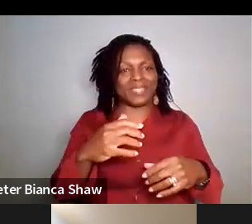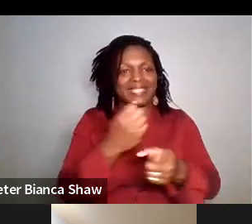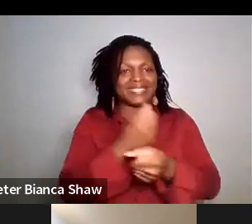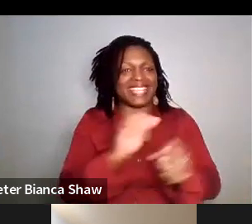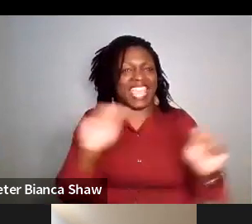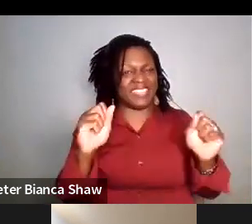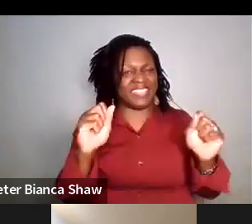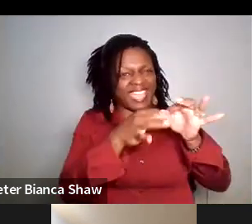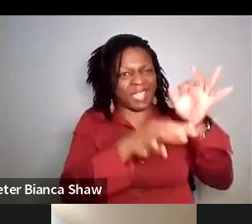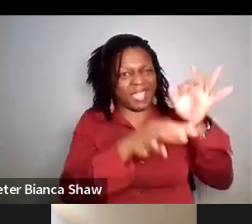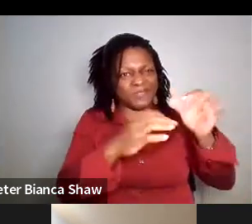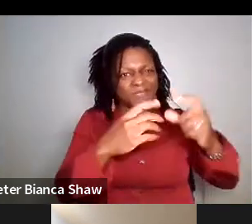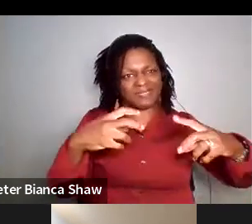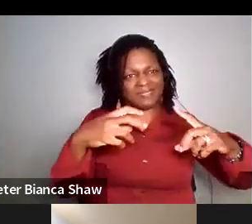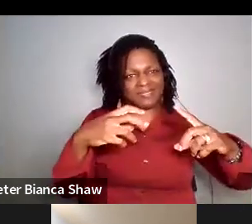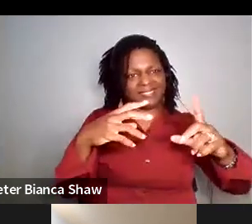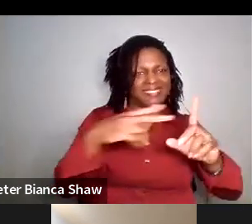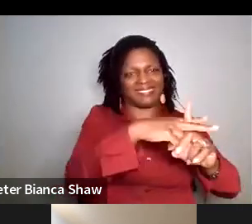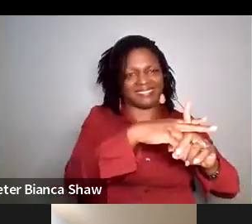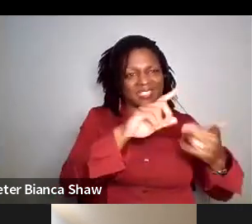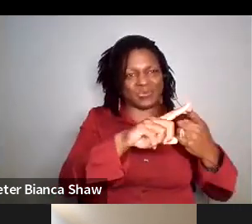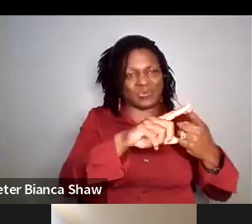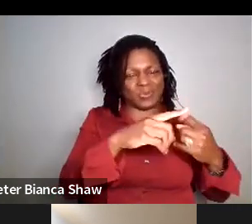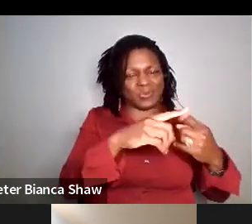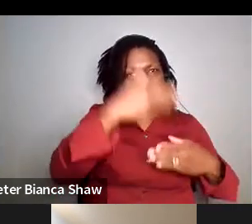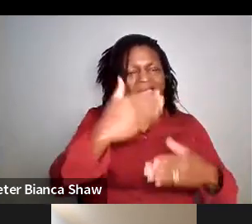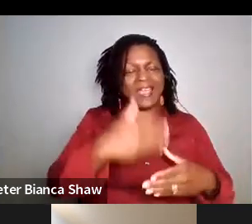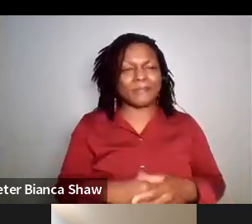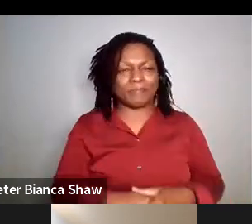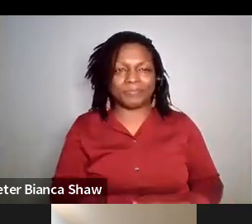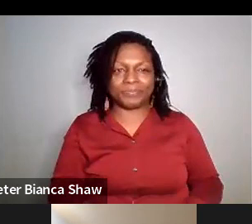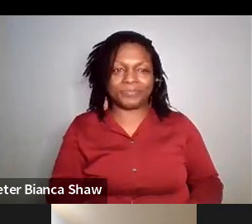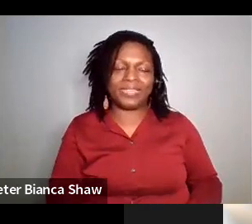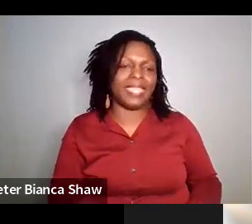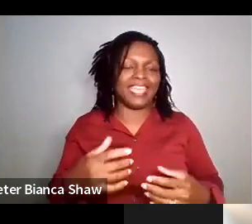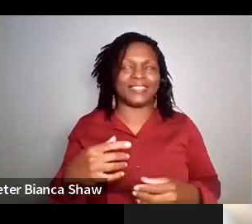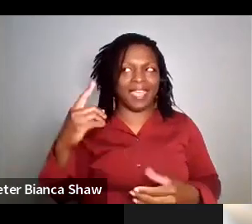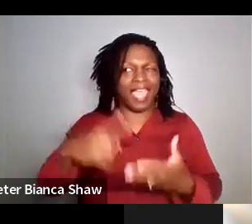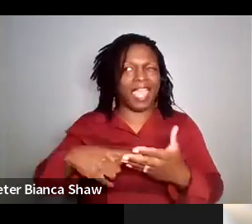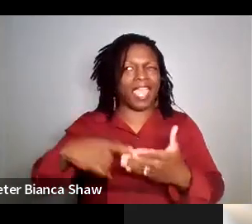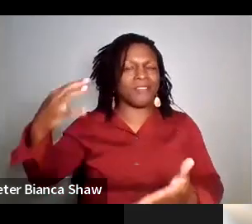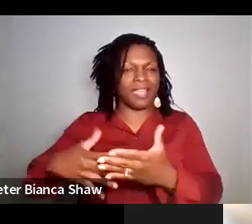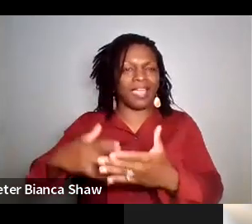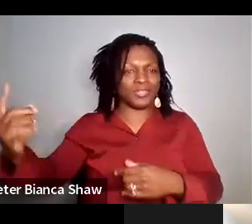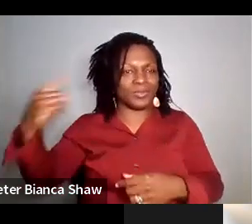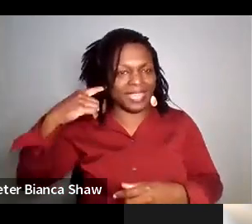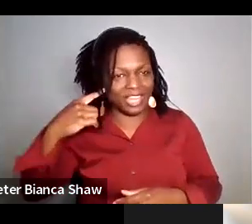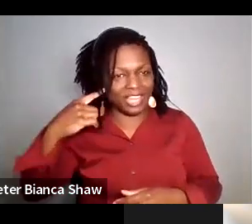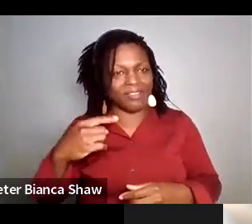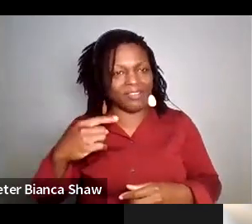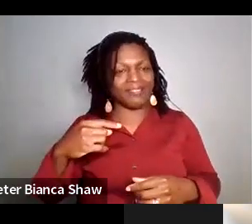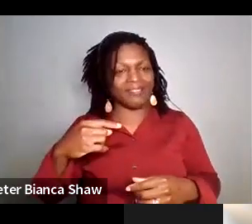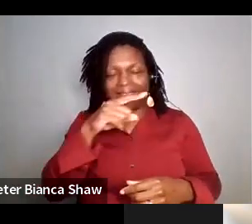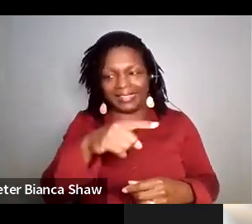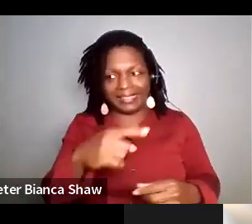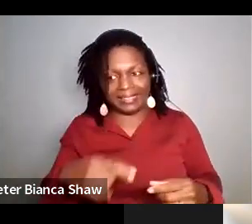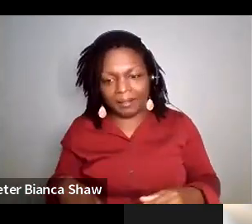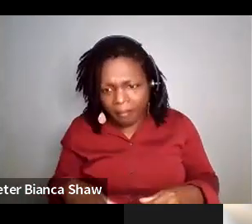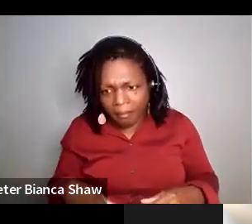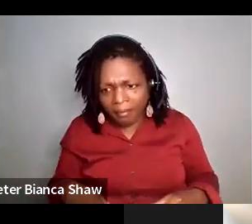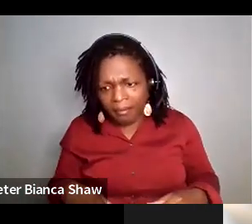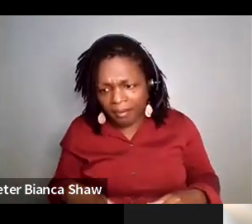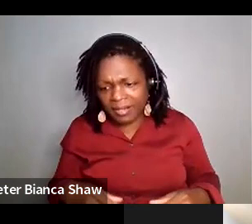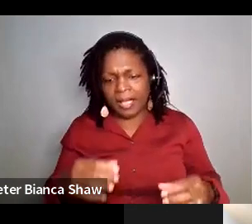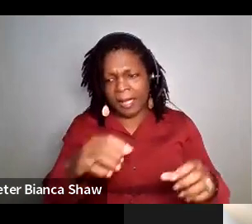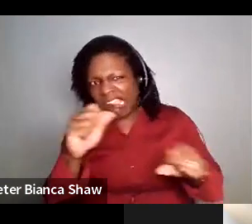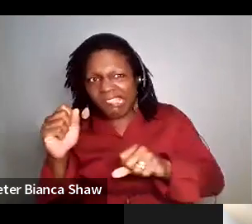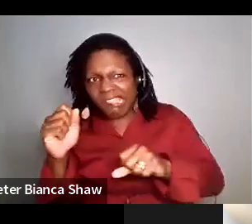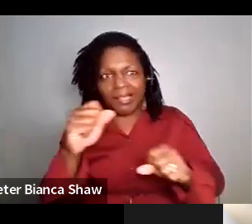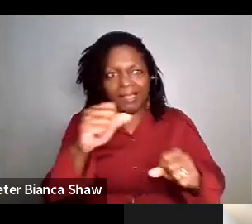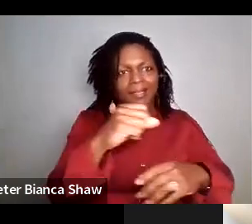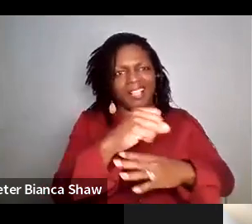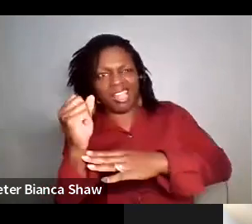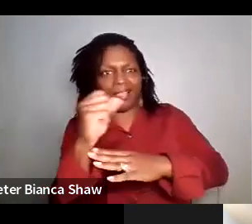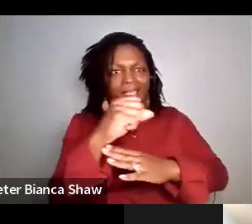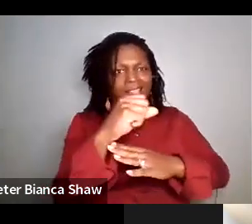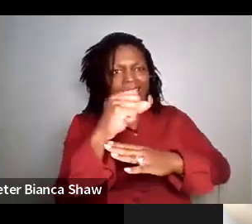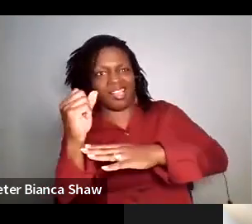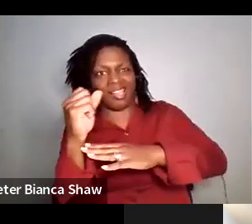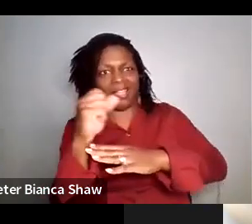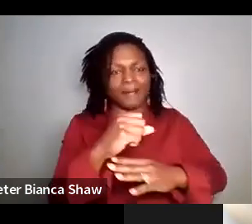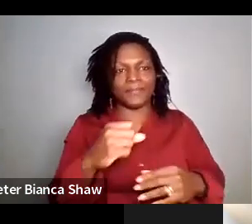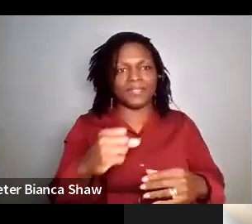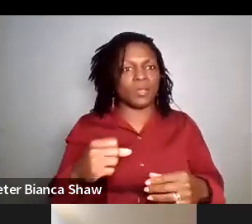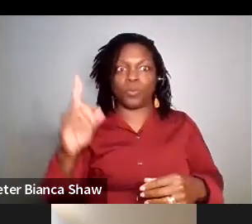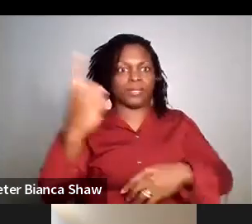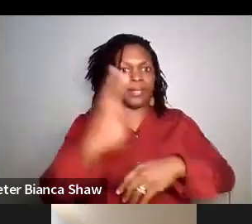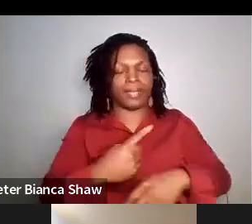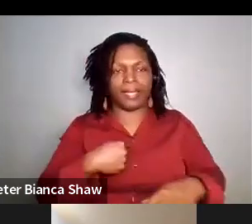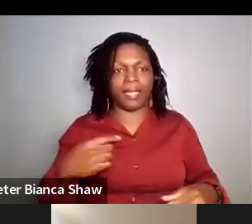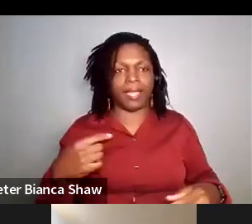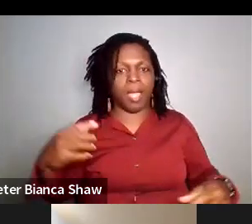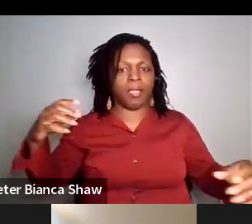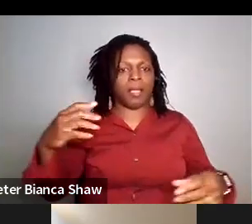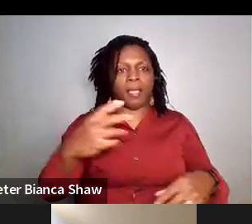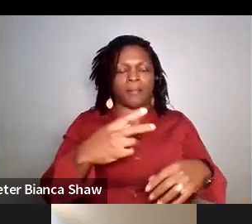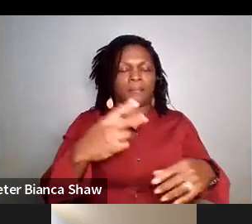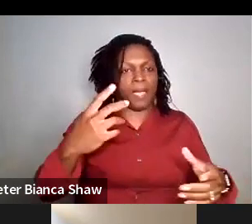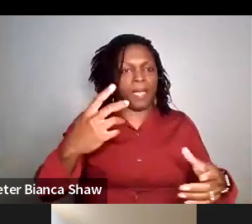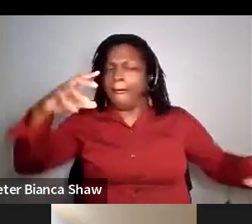there rocking the dresser, and one day in the living room, and I hear boom! and it just clicked what it was in my head, and I jumped up, and I ran in there, and he was standing in the middle of his room with